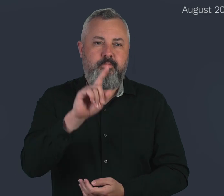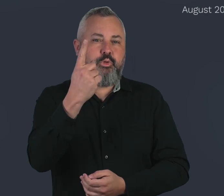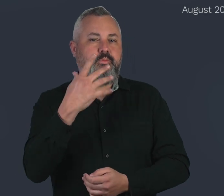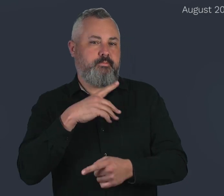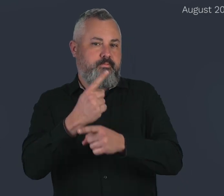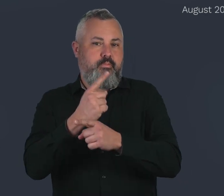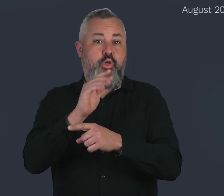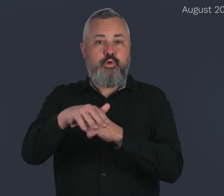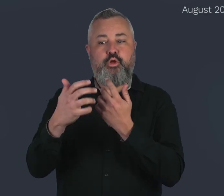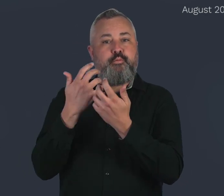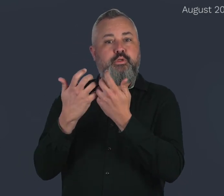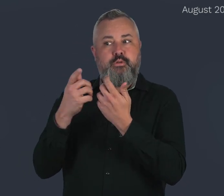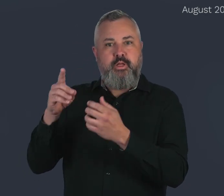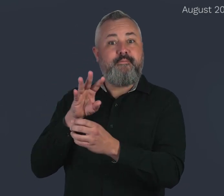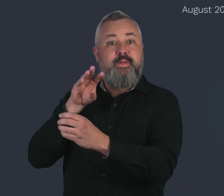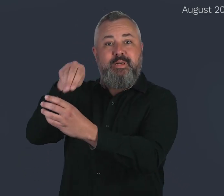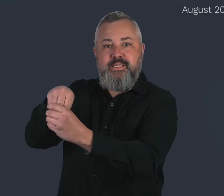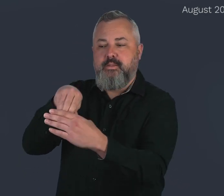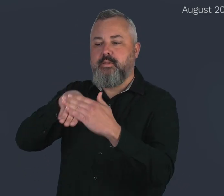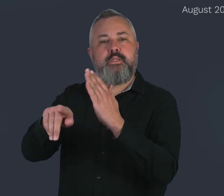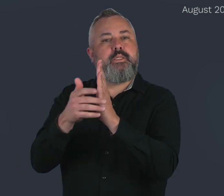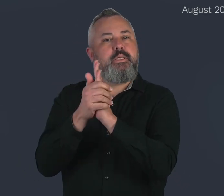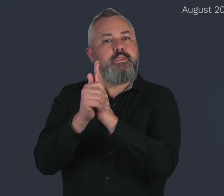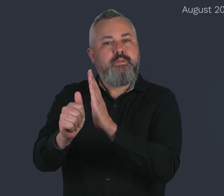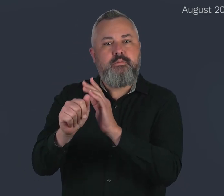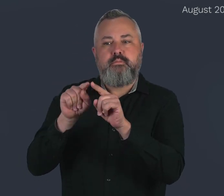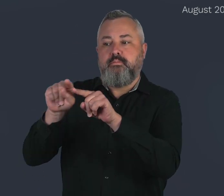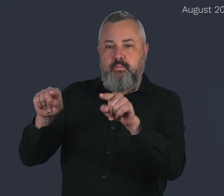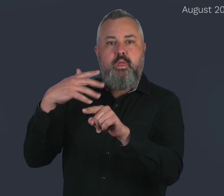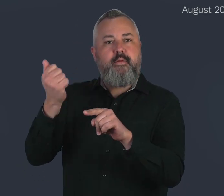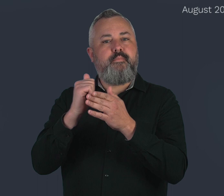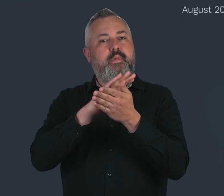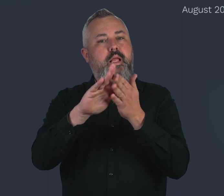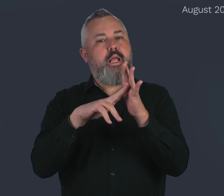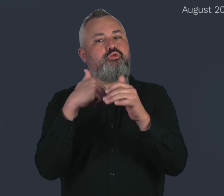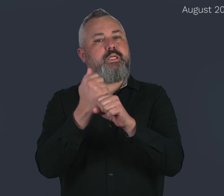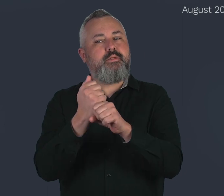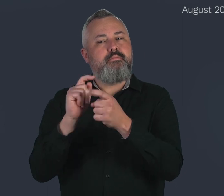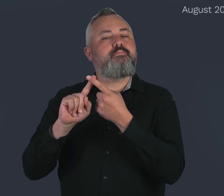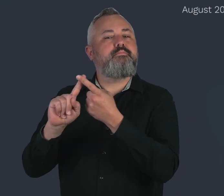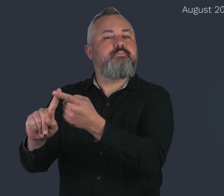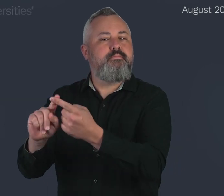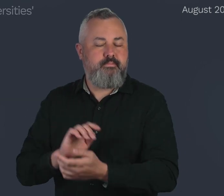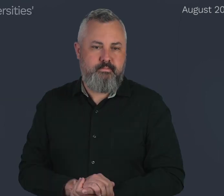But first, Hearings continue on universities' investment in skills